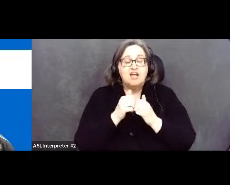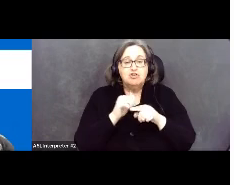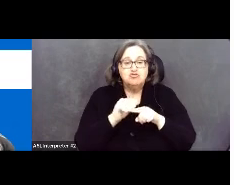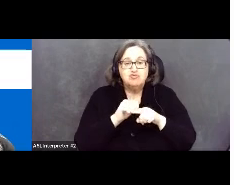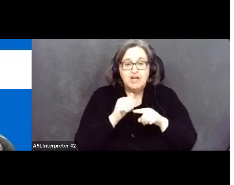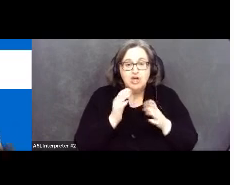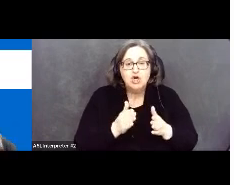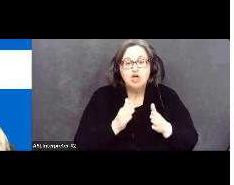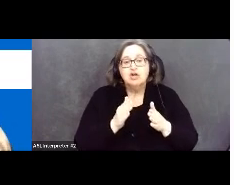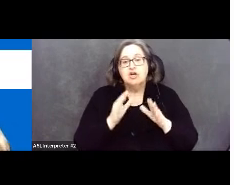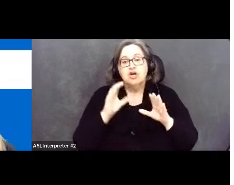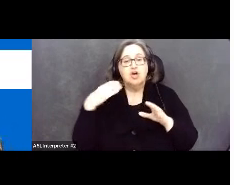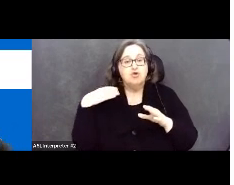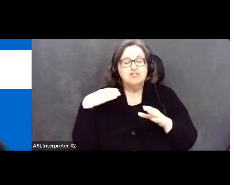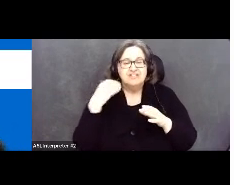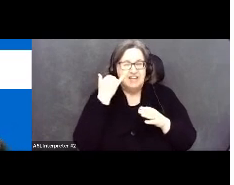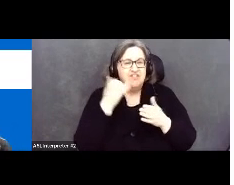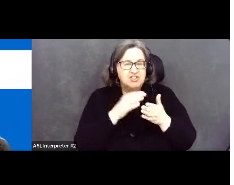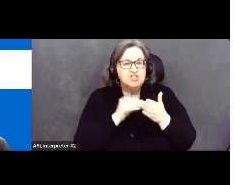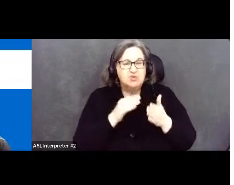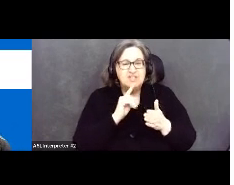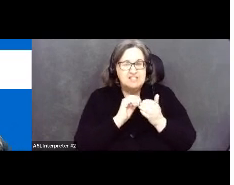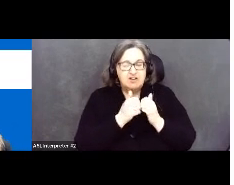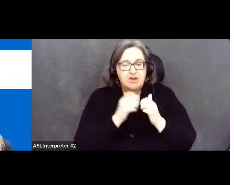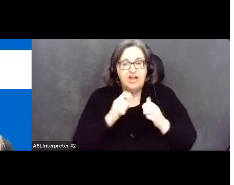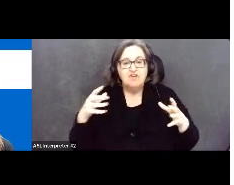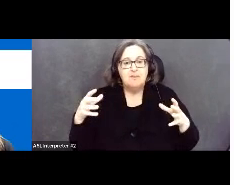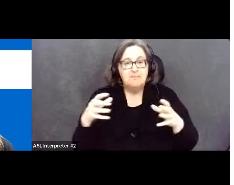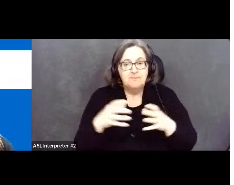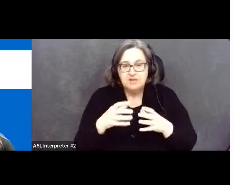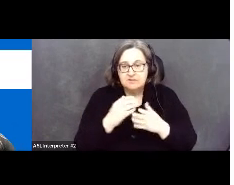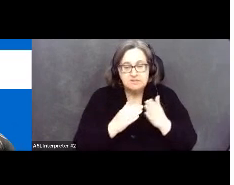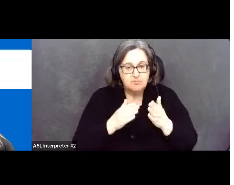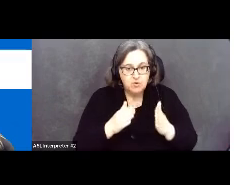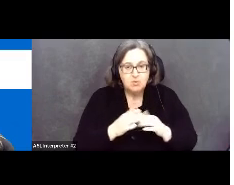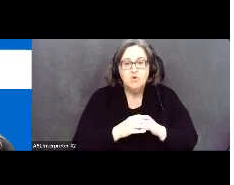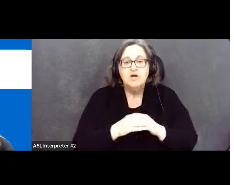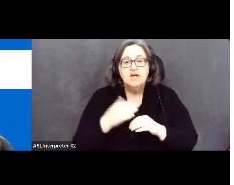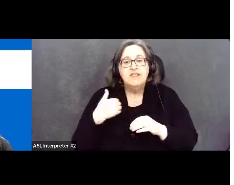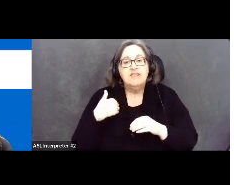are supposed to meet together in some form. Then, they have a tool kit that they use to